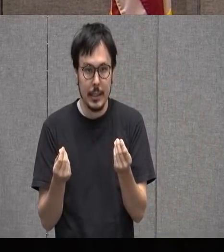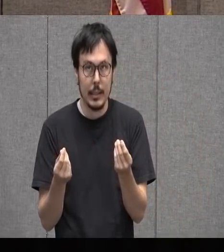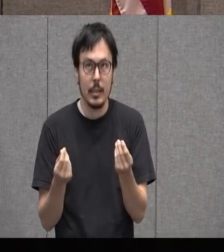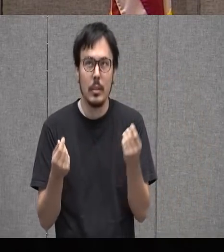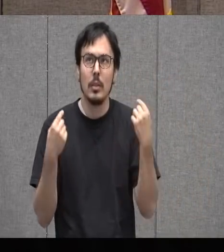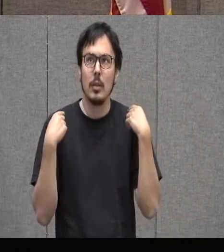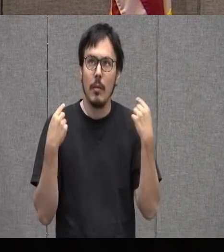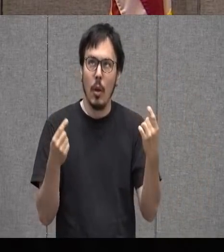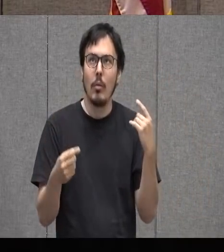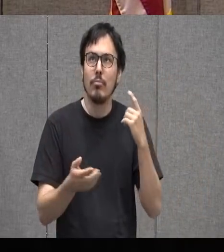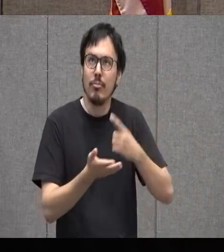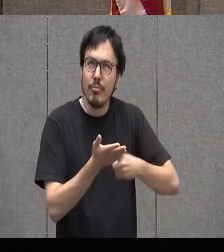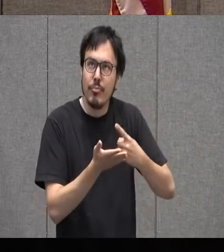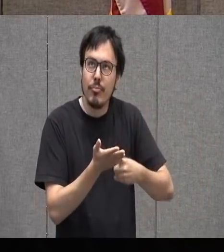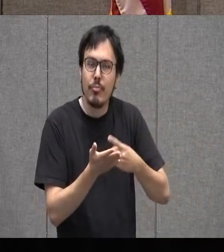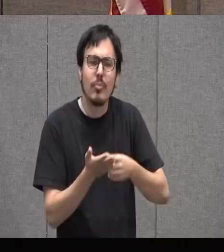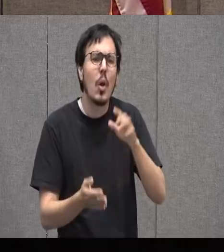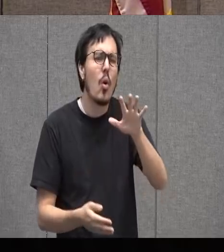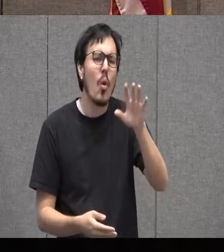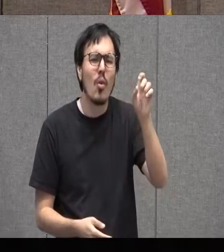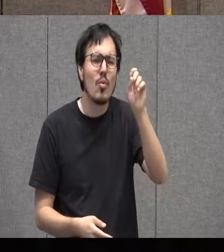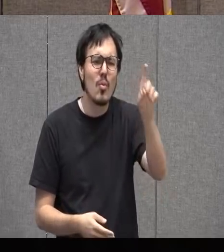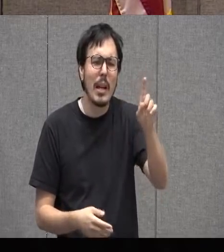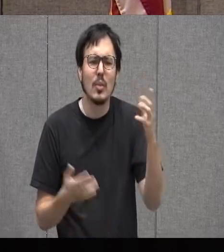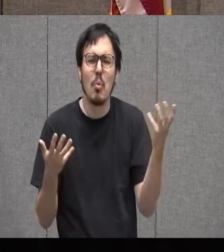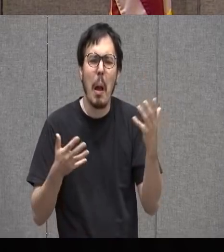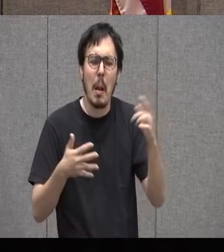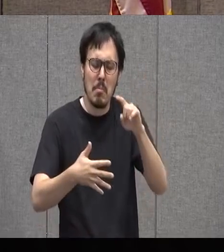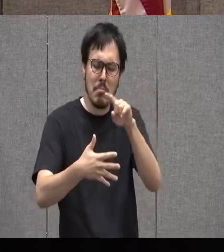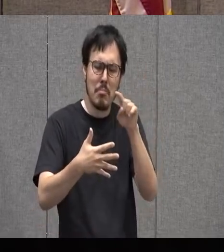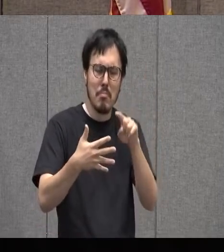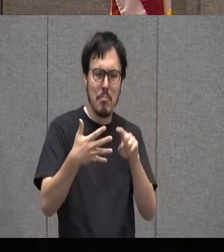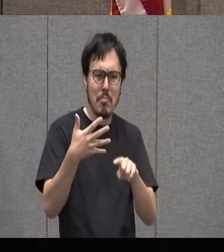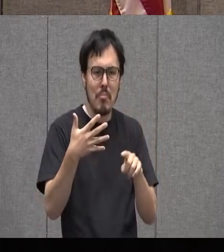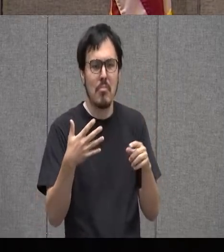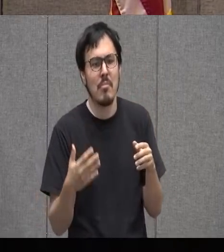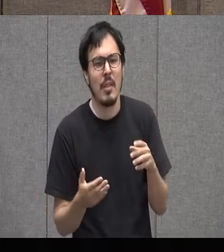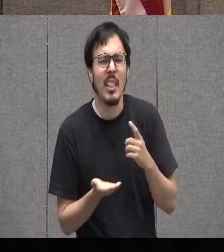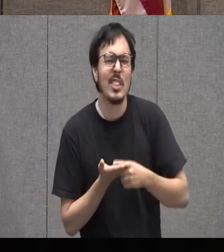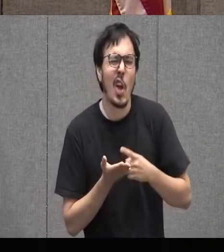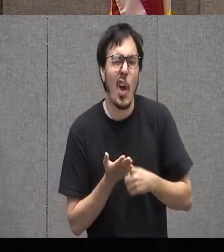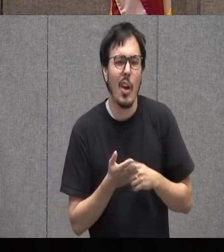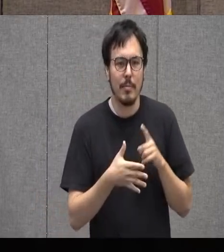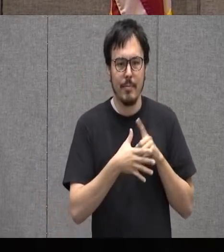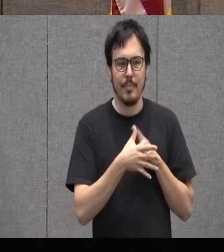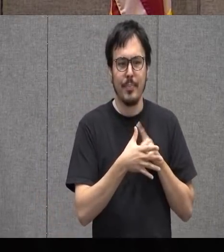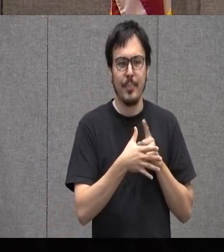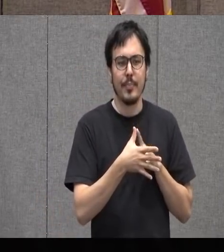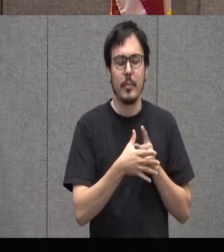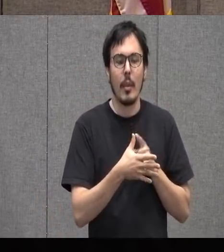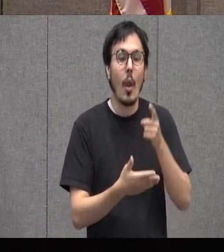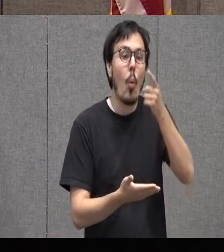So let's take a moment to go through some questions that are coming to your mind. What's a question that starts with what for you?